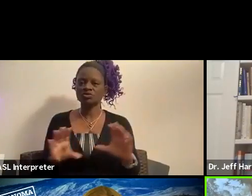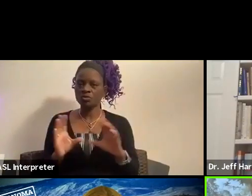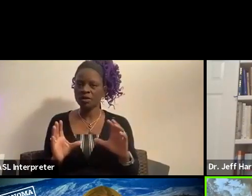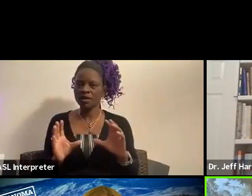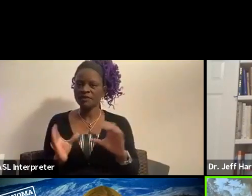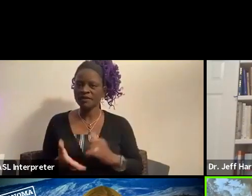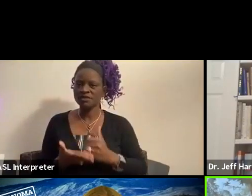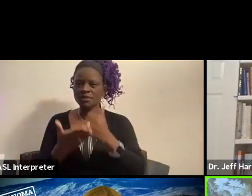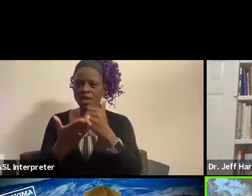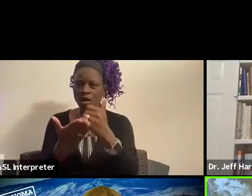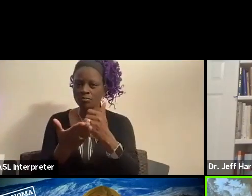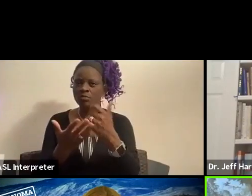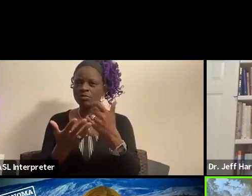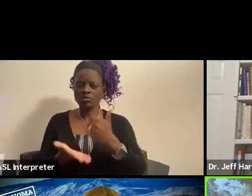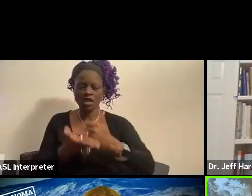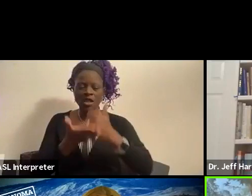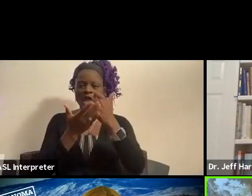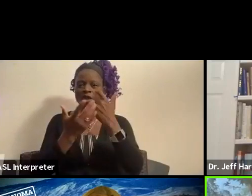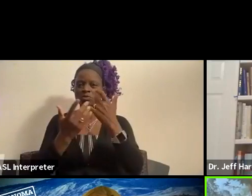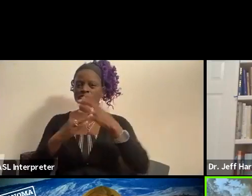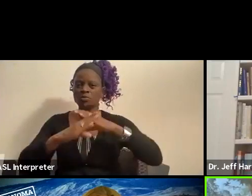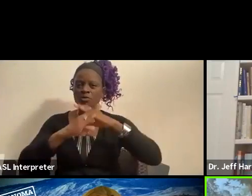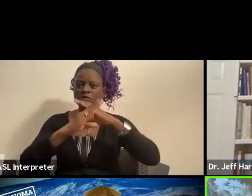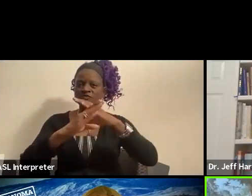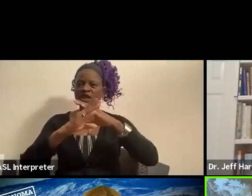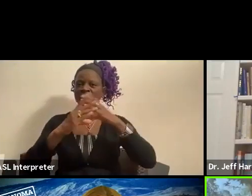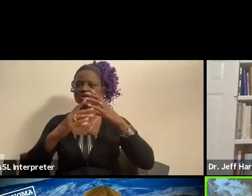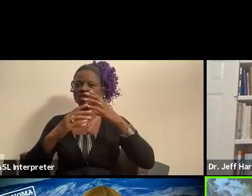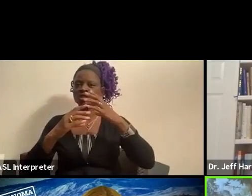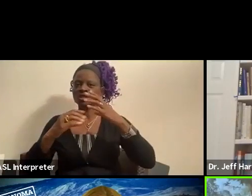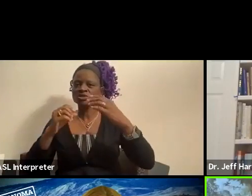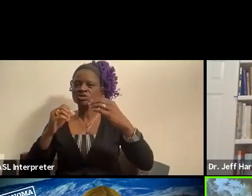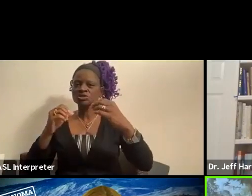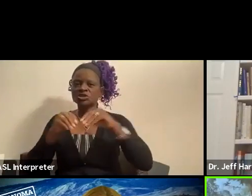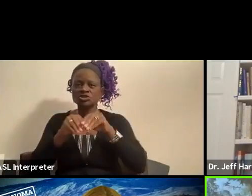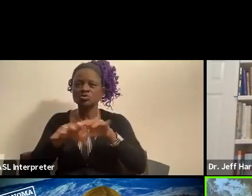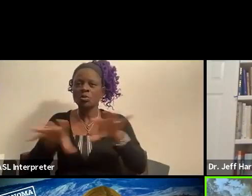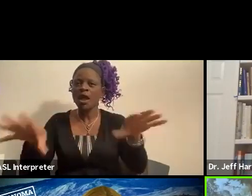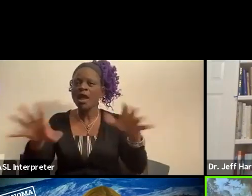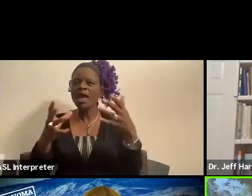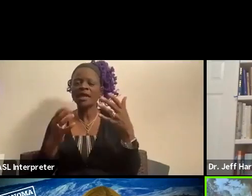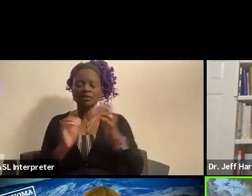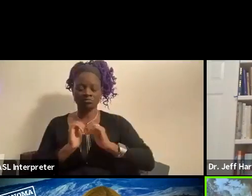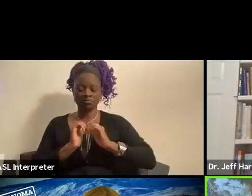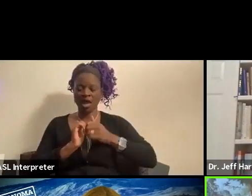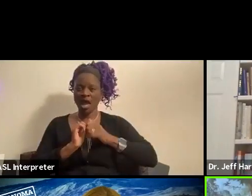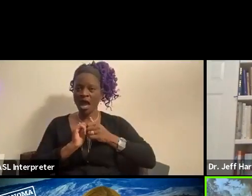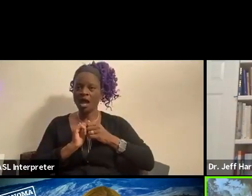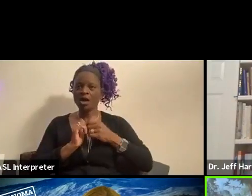in preventing the transmission of polio from person to person. And that would be the wearing of the